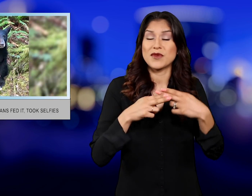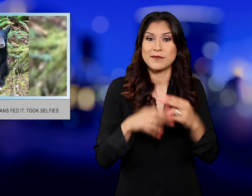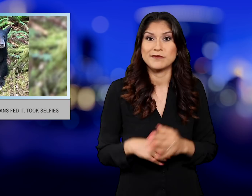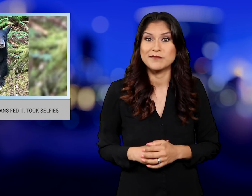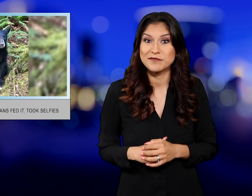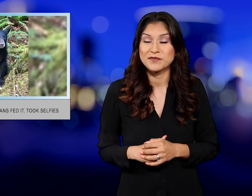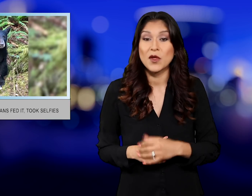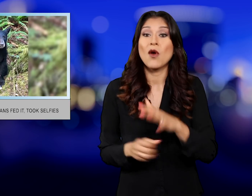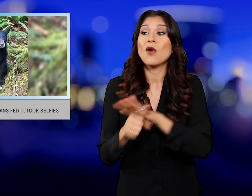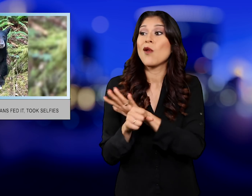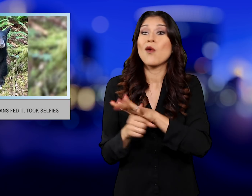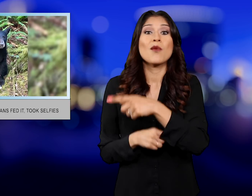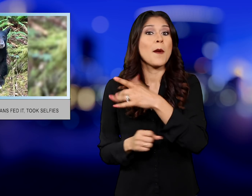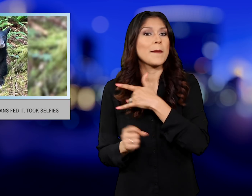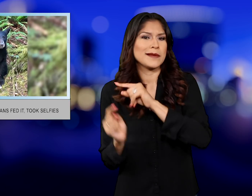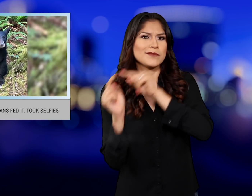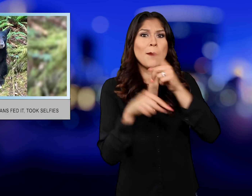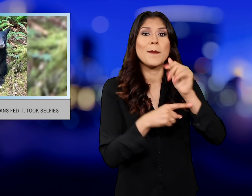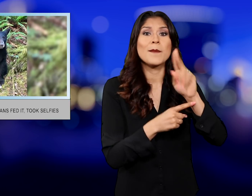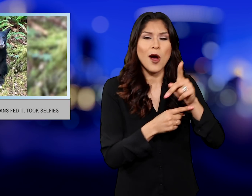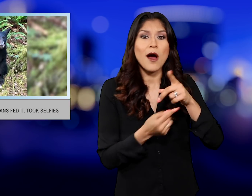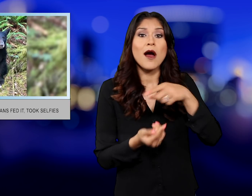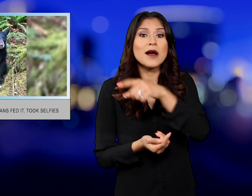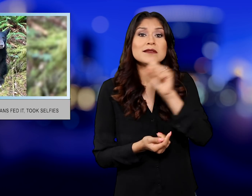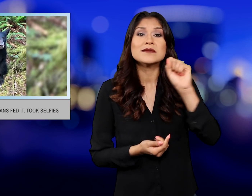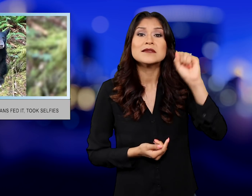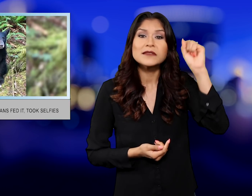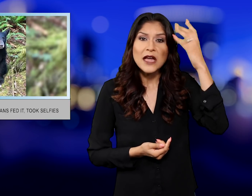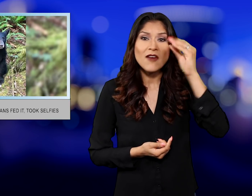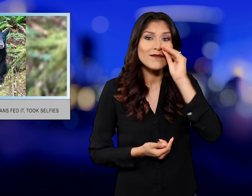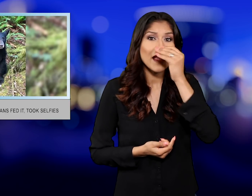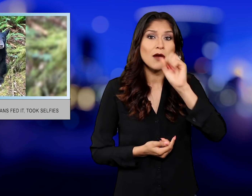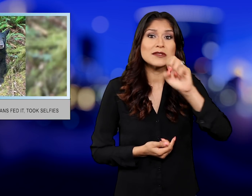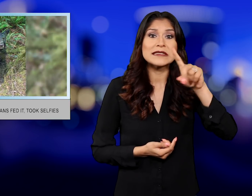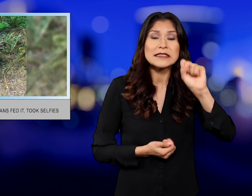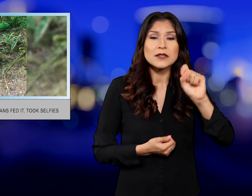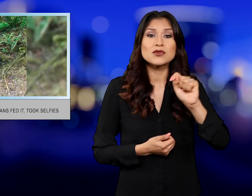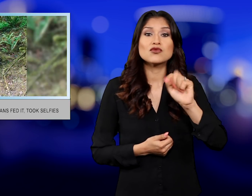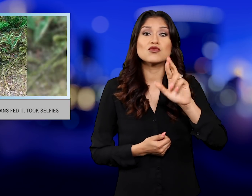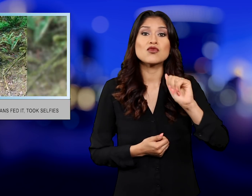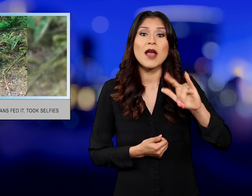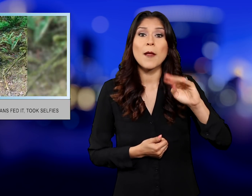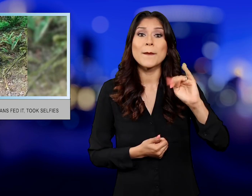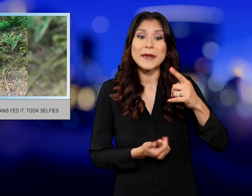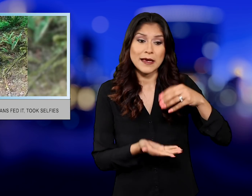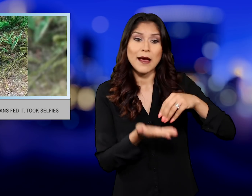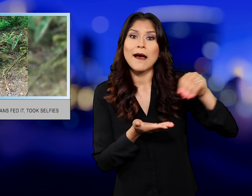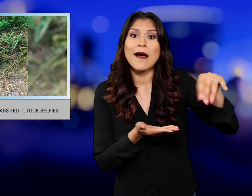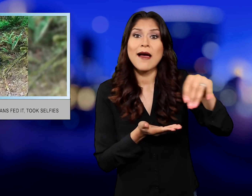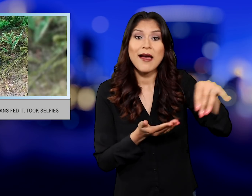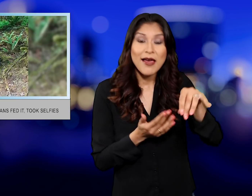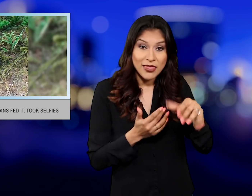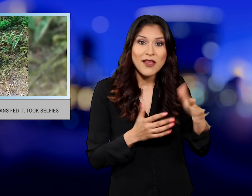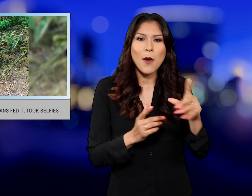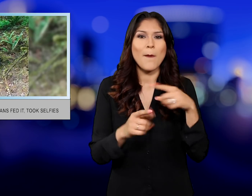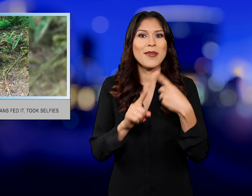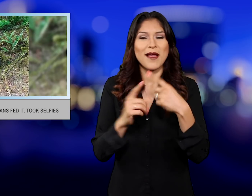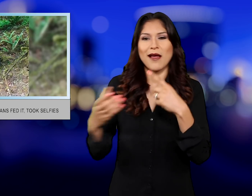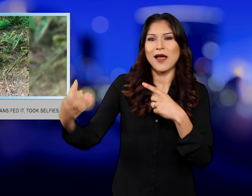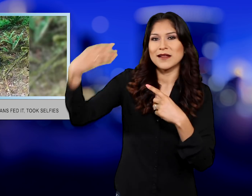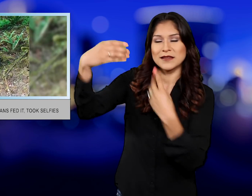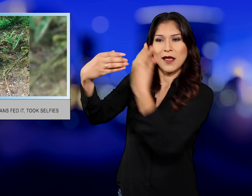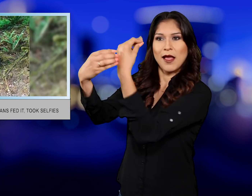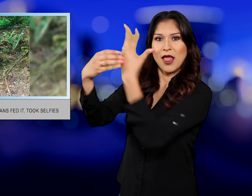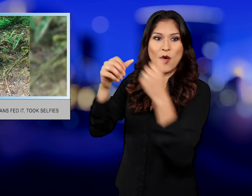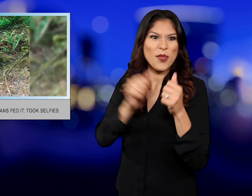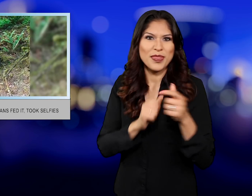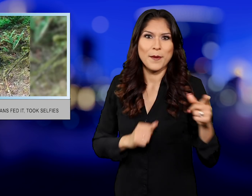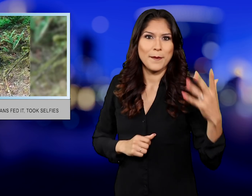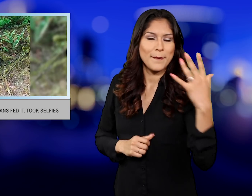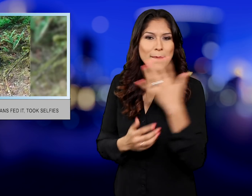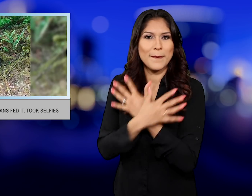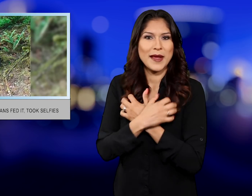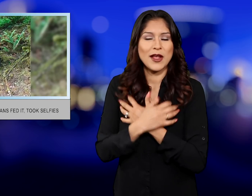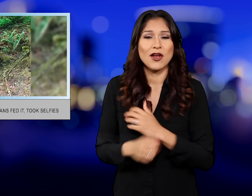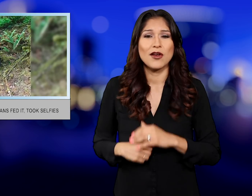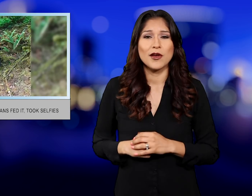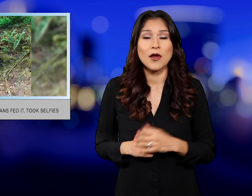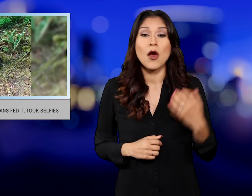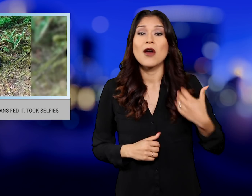Locals often came up to it at the park leaving behind sunflower seeds, trail mix and taking selfies.